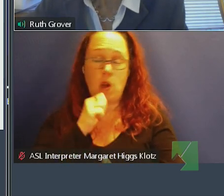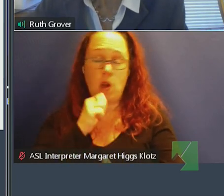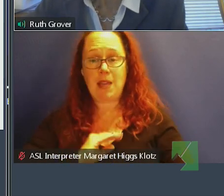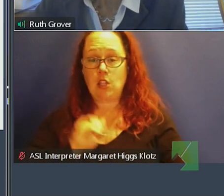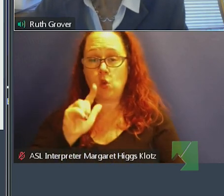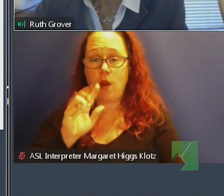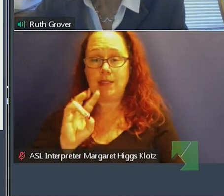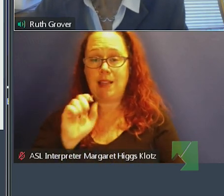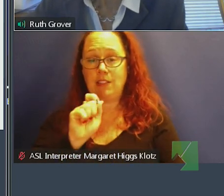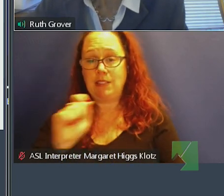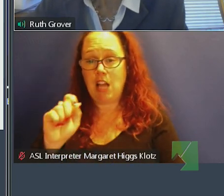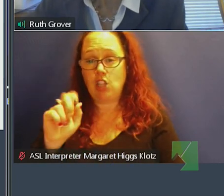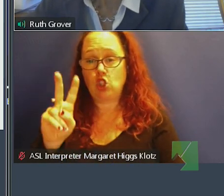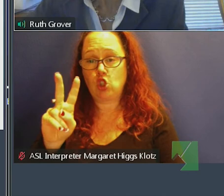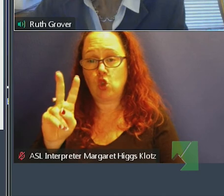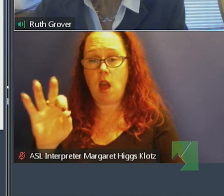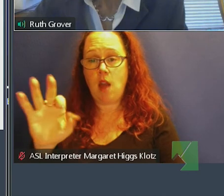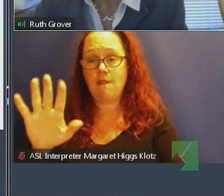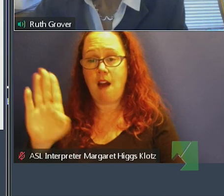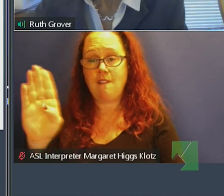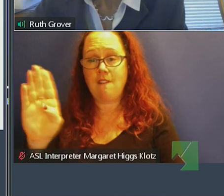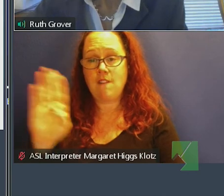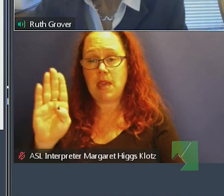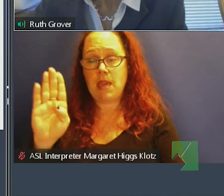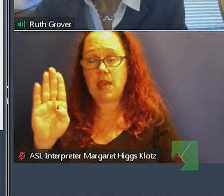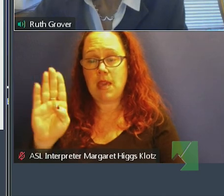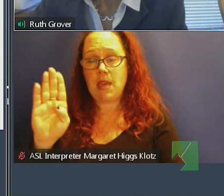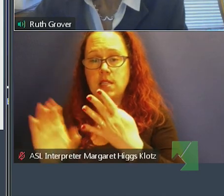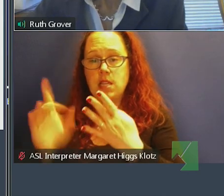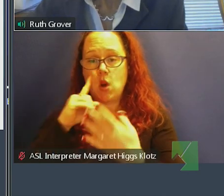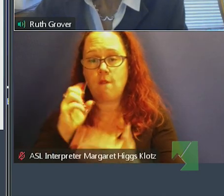P criteria for approval. These include among other things,